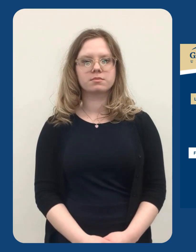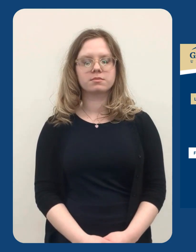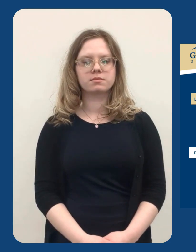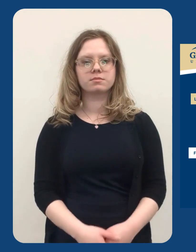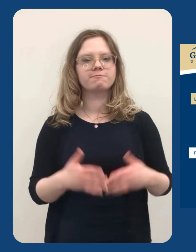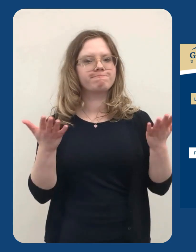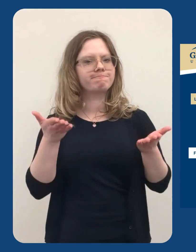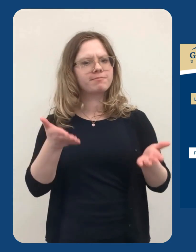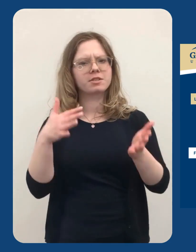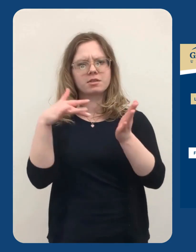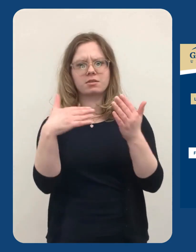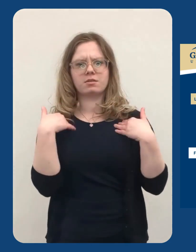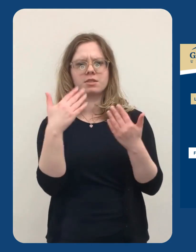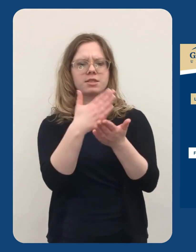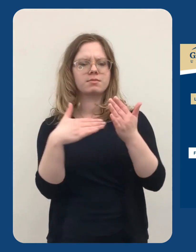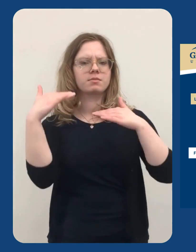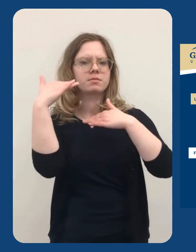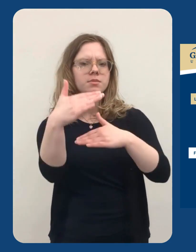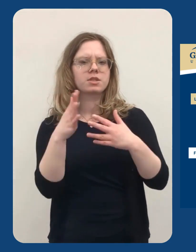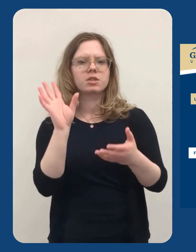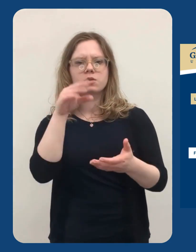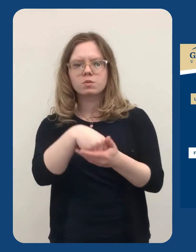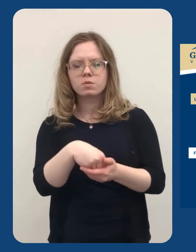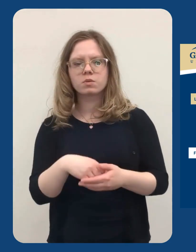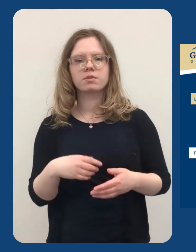There were some limitations for this study, including: